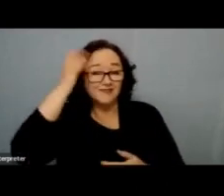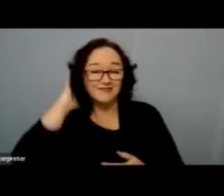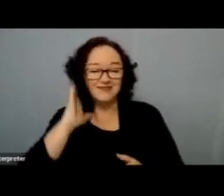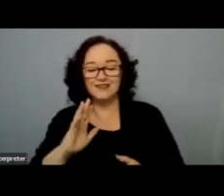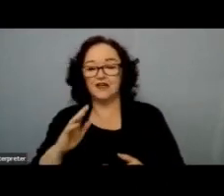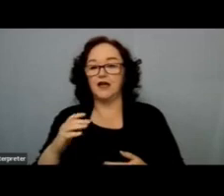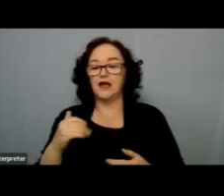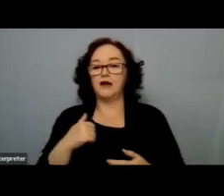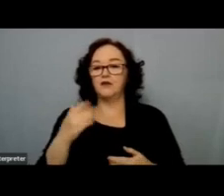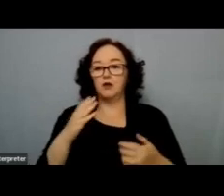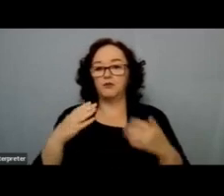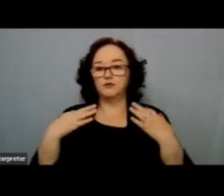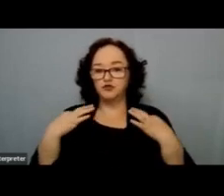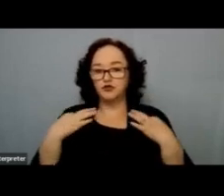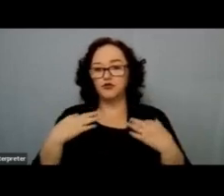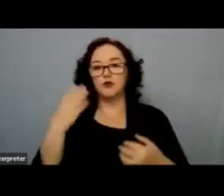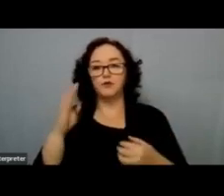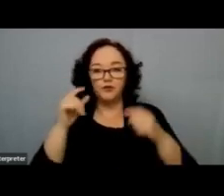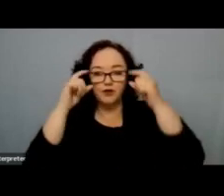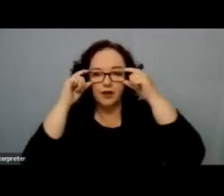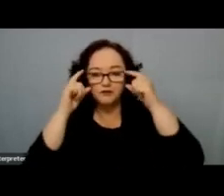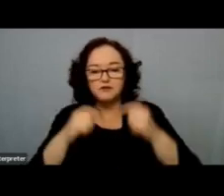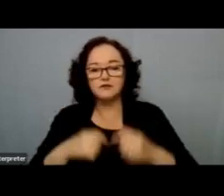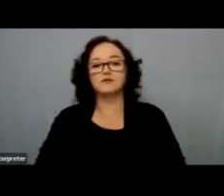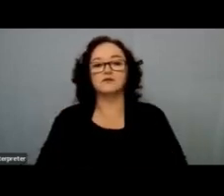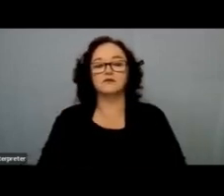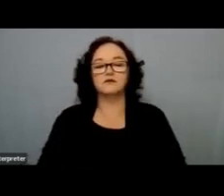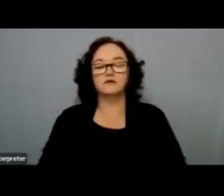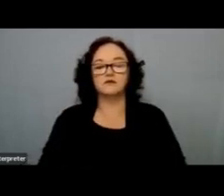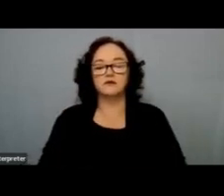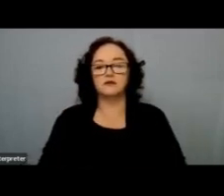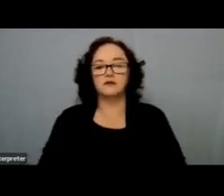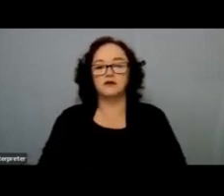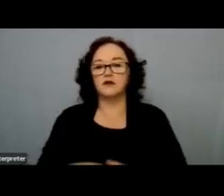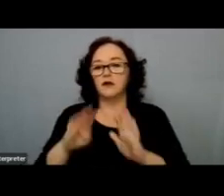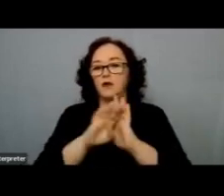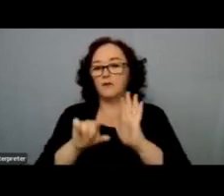today with blue glasses. And I'm sitting in front of a background of white basically, with what